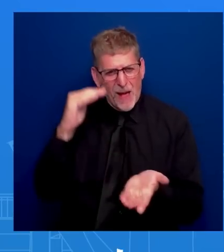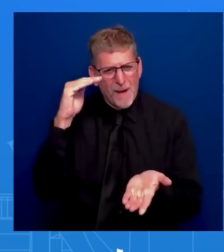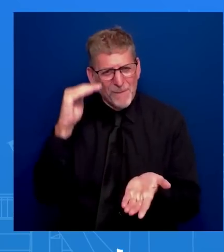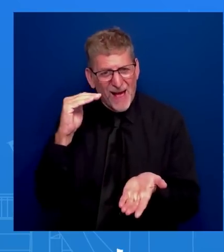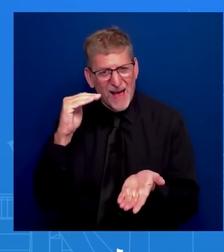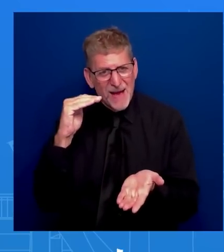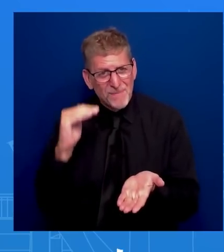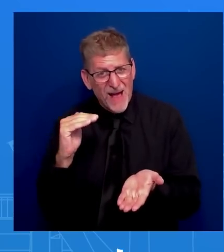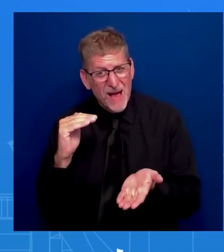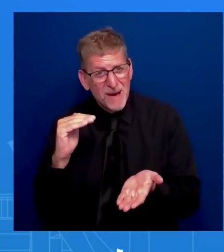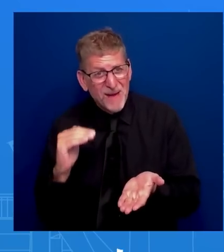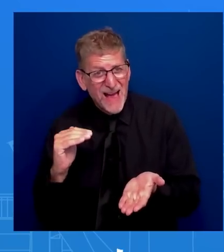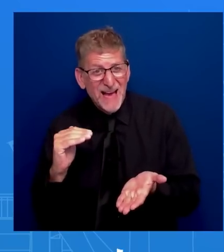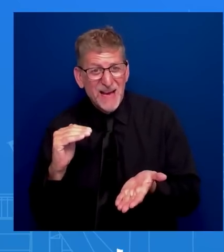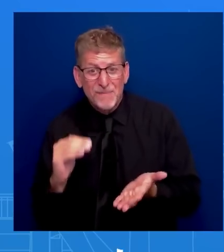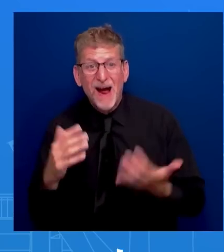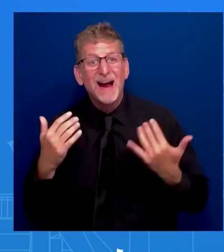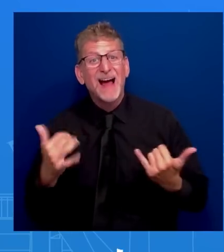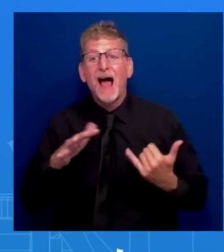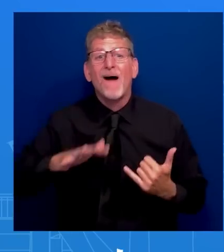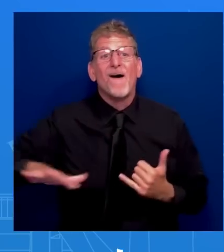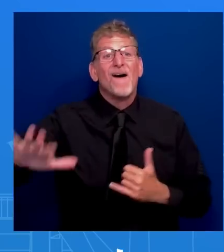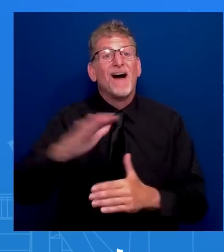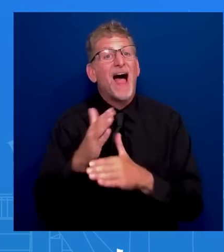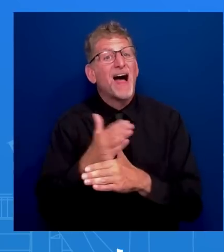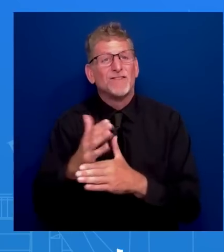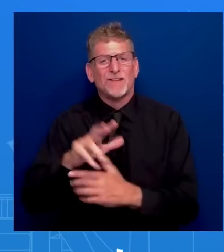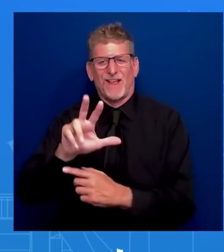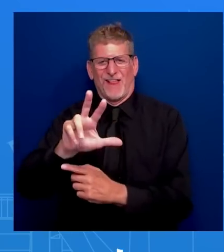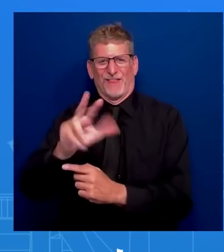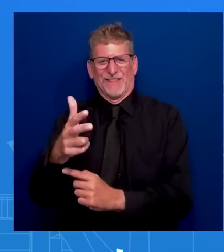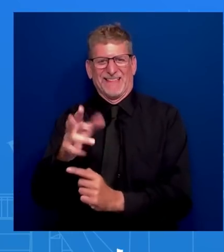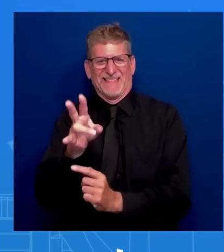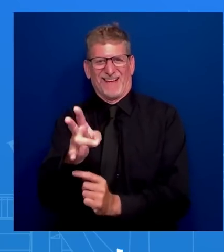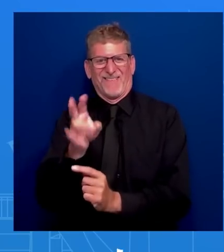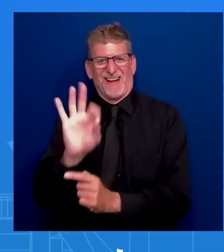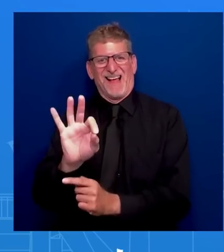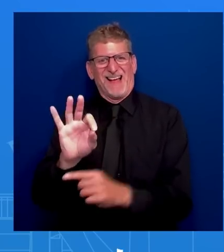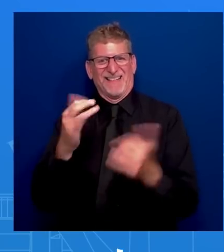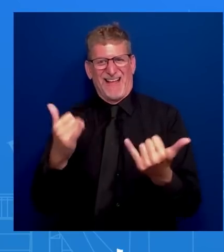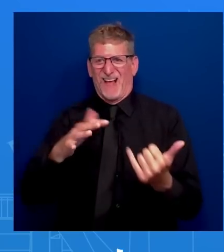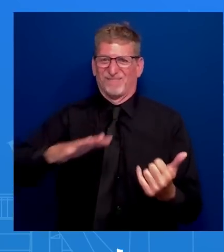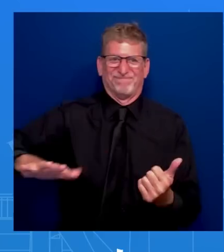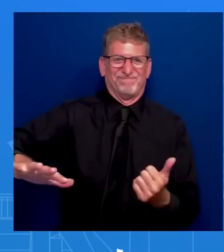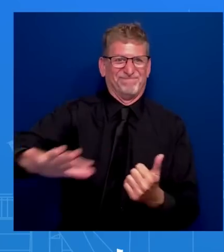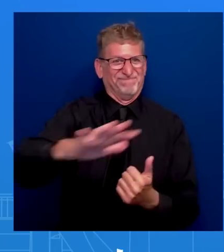And drivers in five states can now find gas below 2 dollars and 99 dol- --